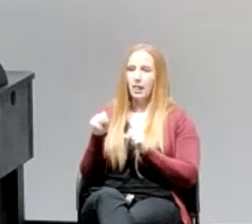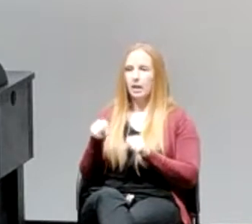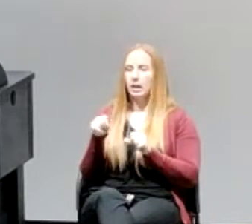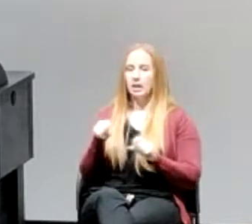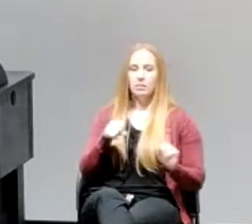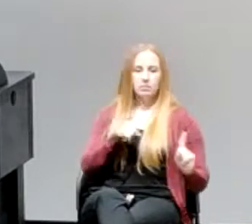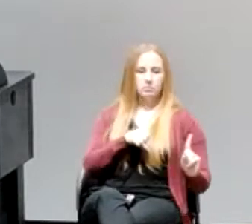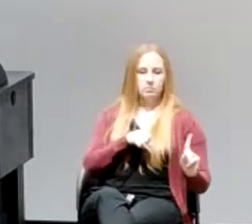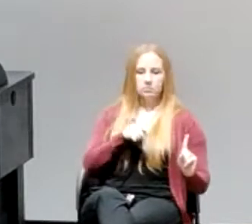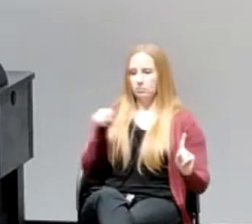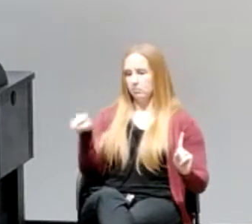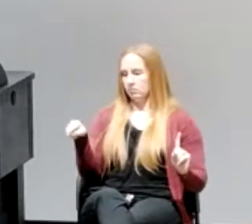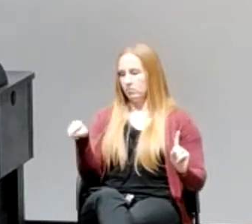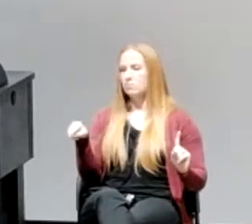And in BillGat